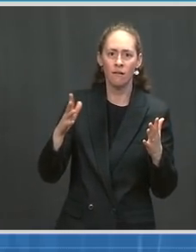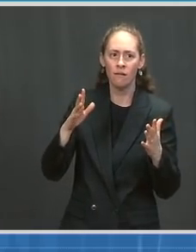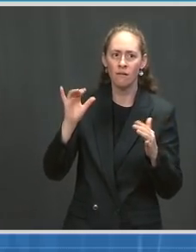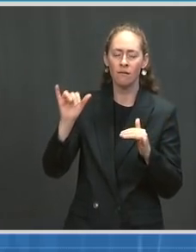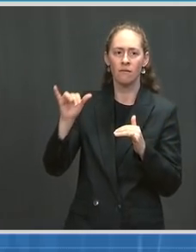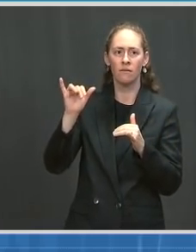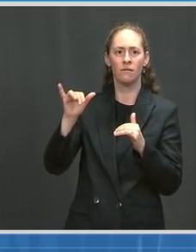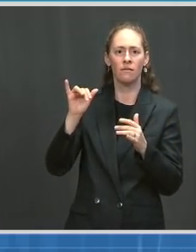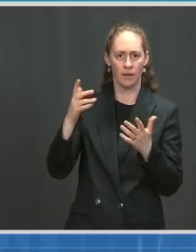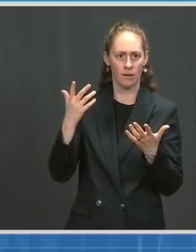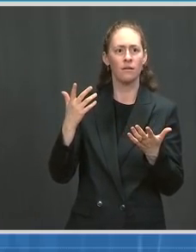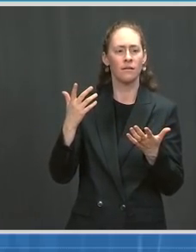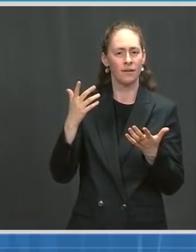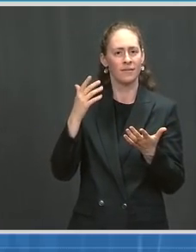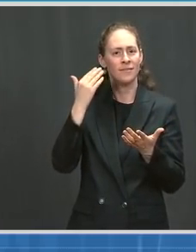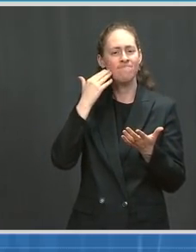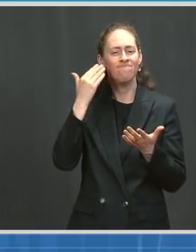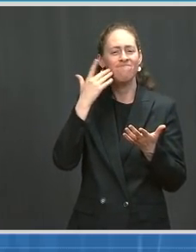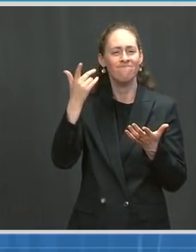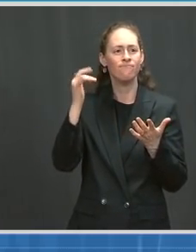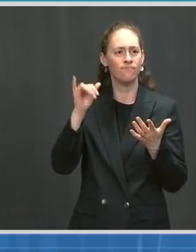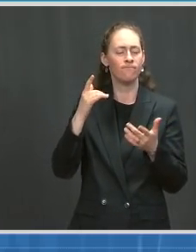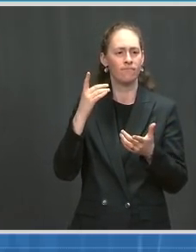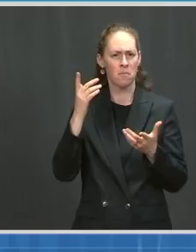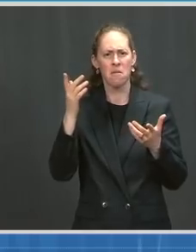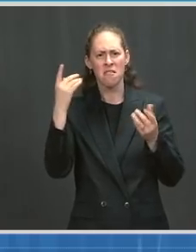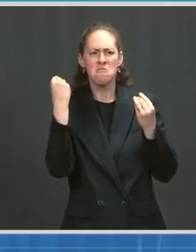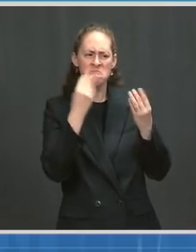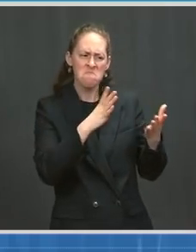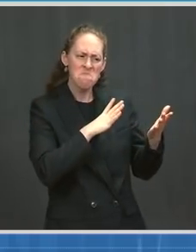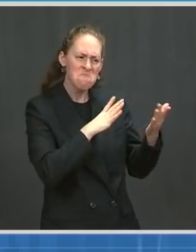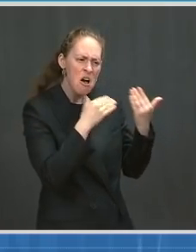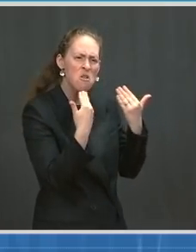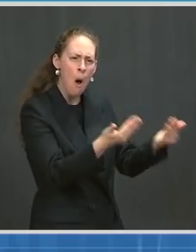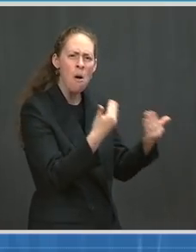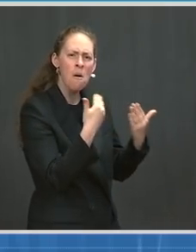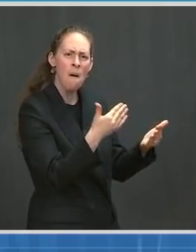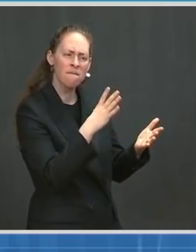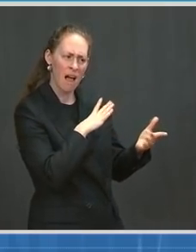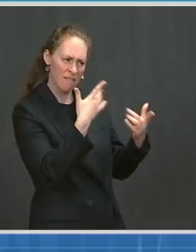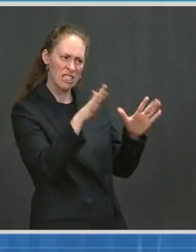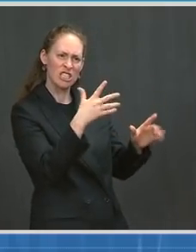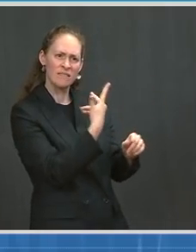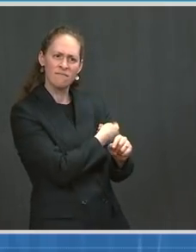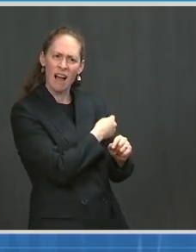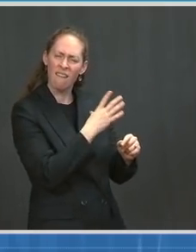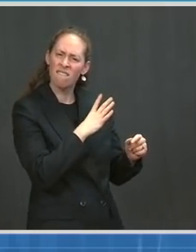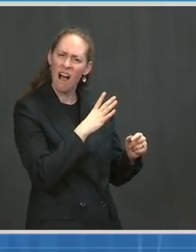that say we can feel comfortable; that if you're fully vaccinated, that you are safe from being infected,